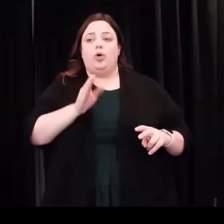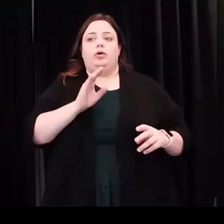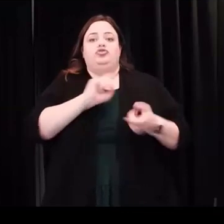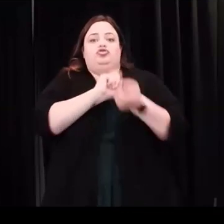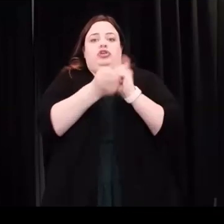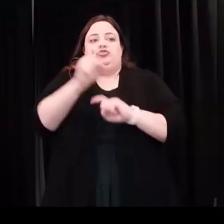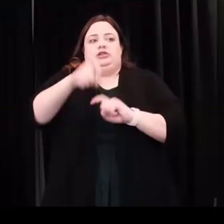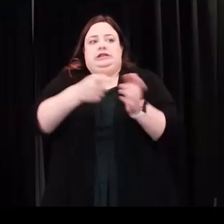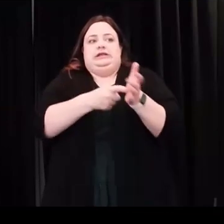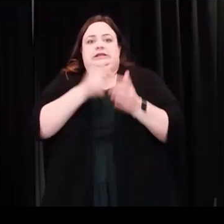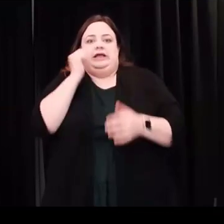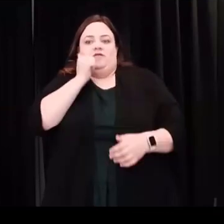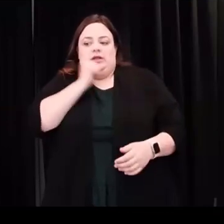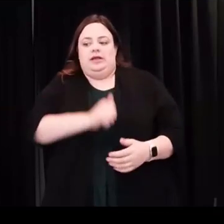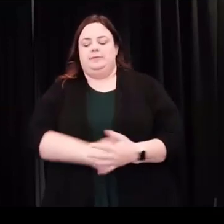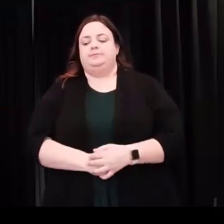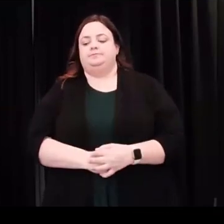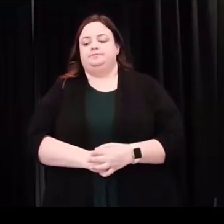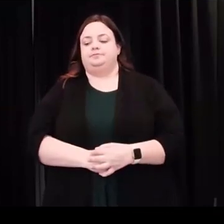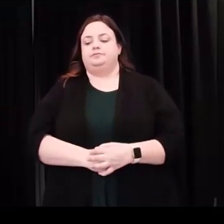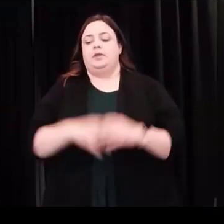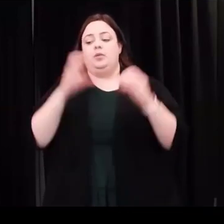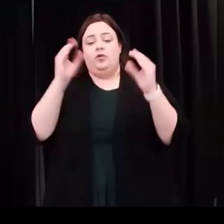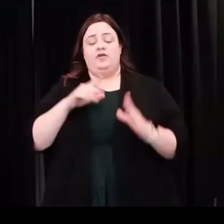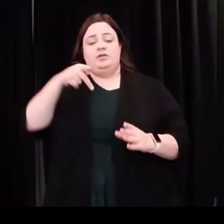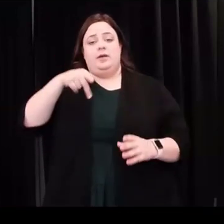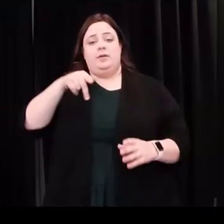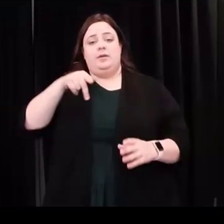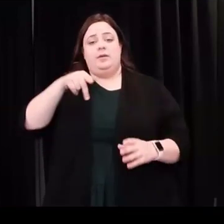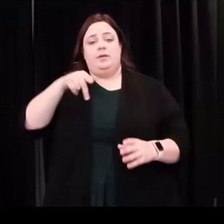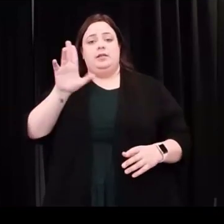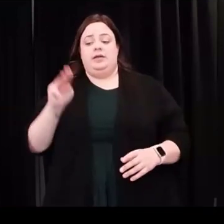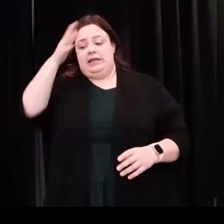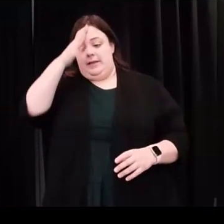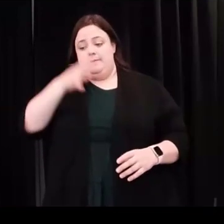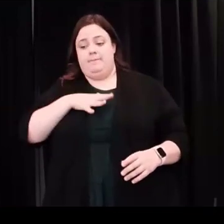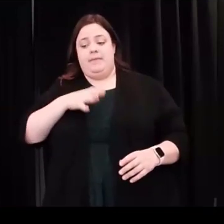right, so let's move on to the next one. Professor Plum is a male, 34, he's photosensitive as part of